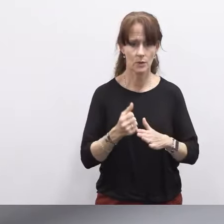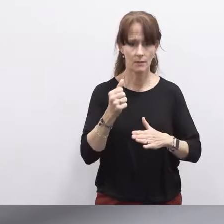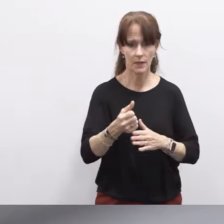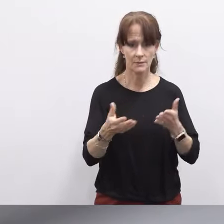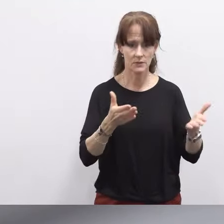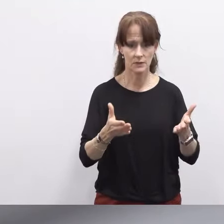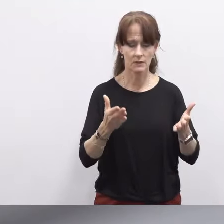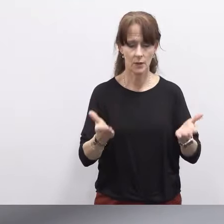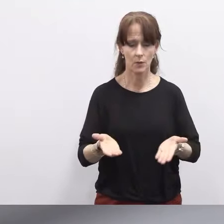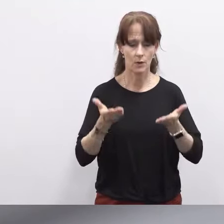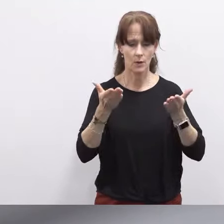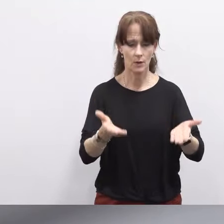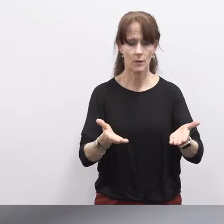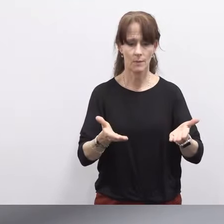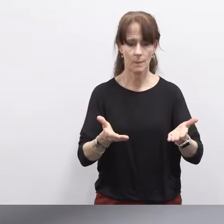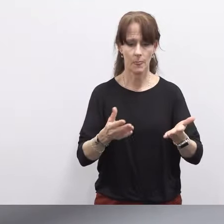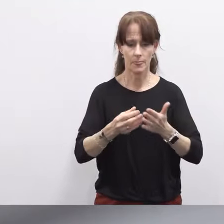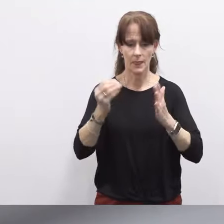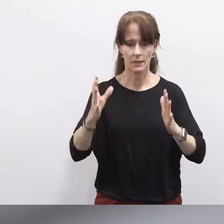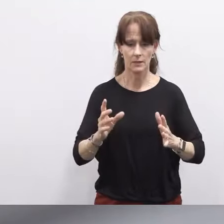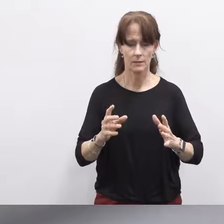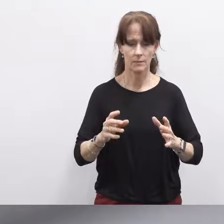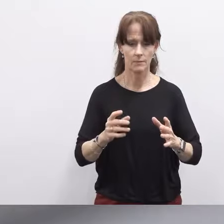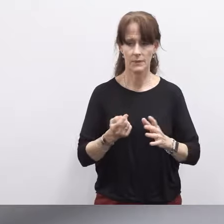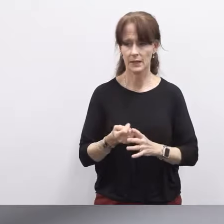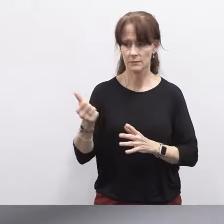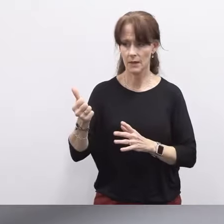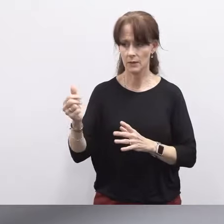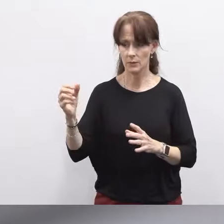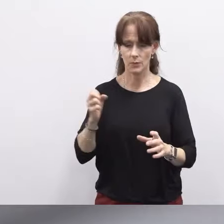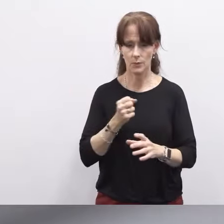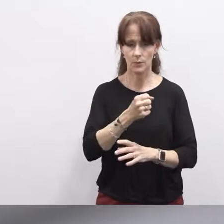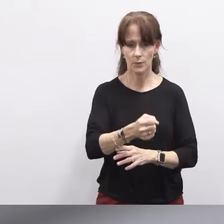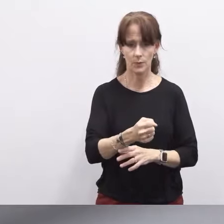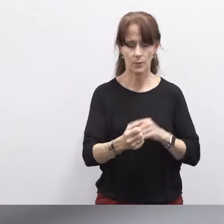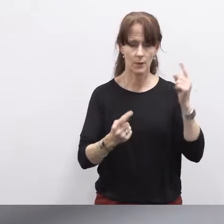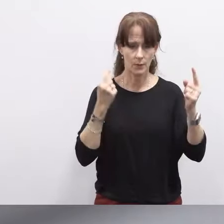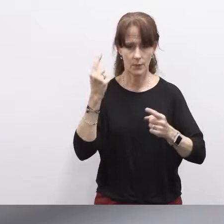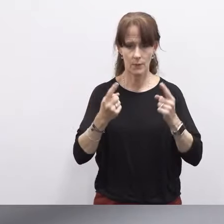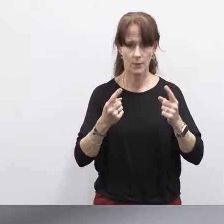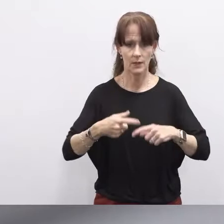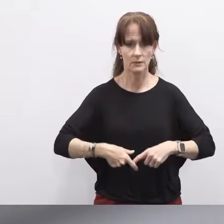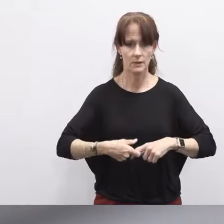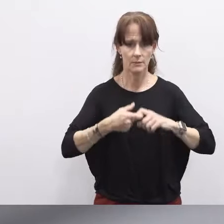has made the recommendation that the student be expelled with a consideration for a suspended expulsion,